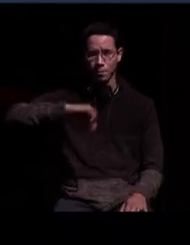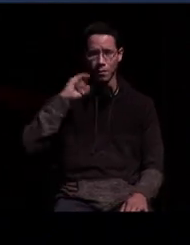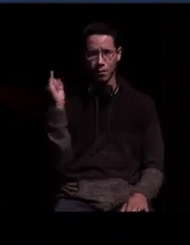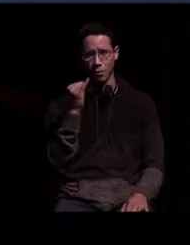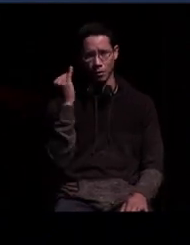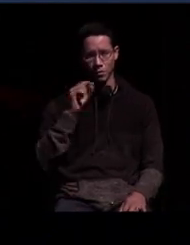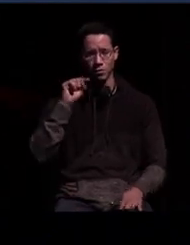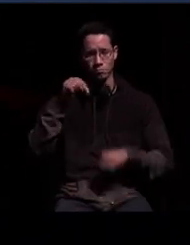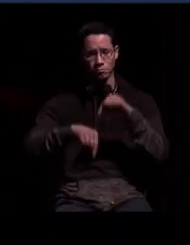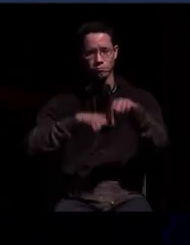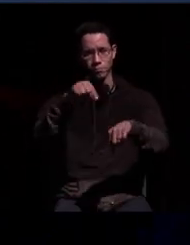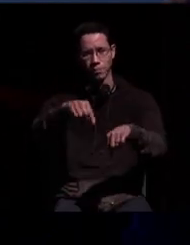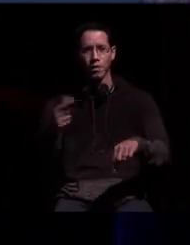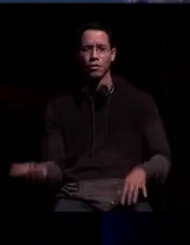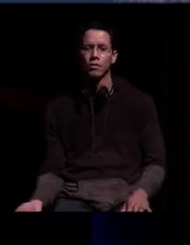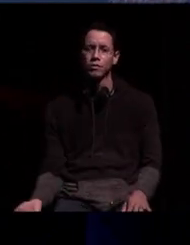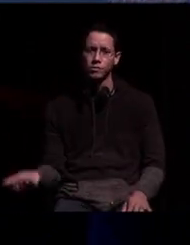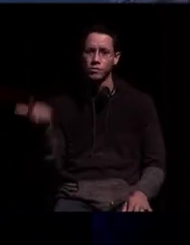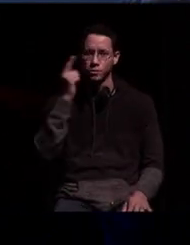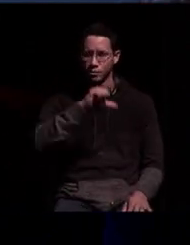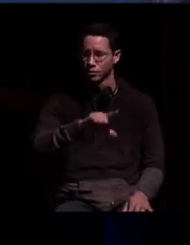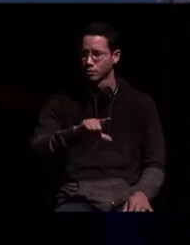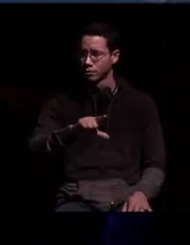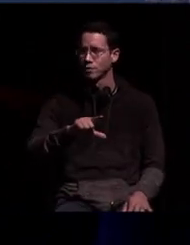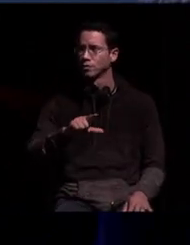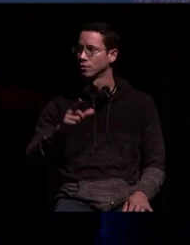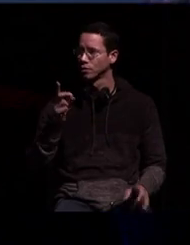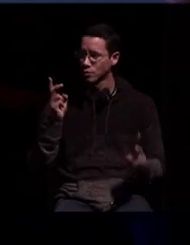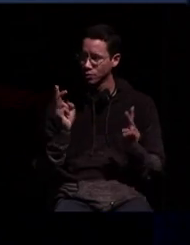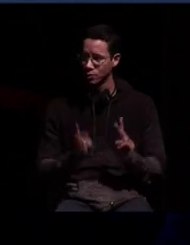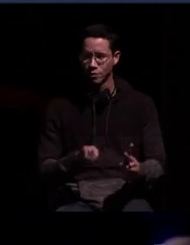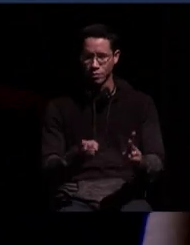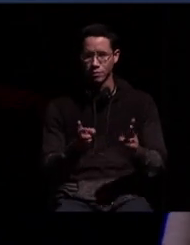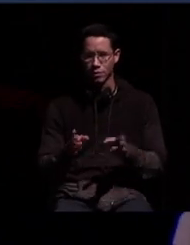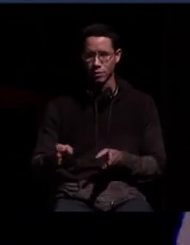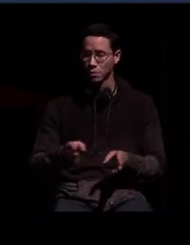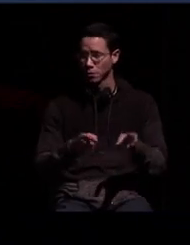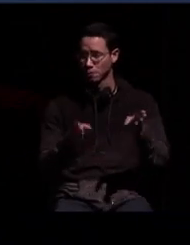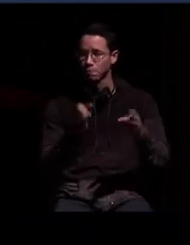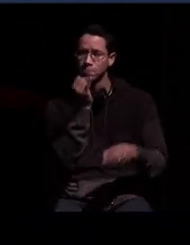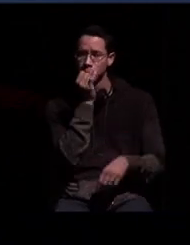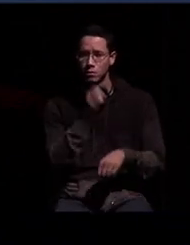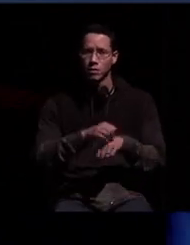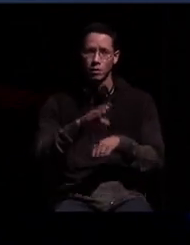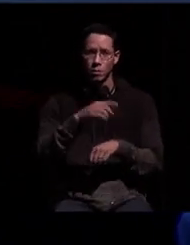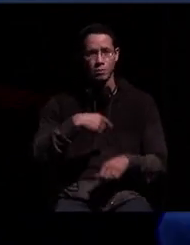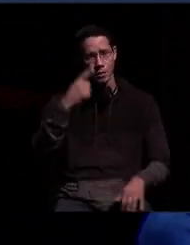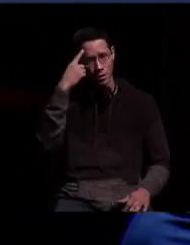for us to follow our way. For example, the idea of the feminist movement